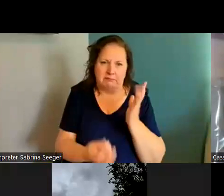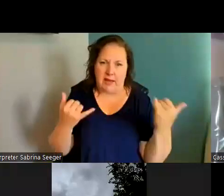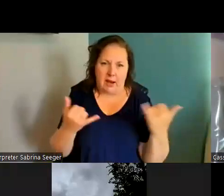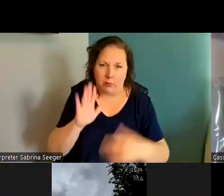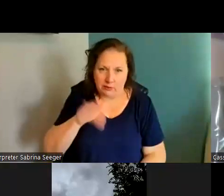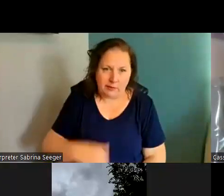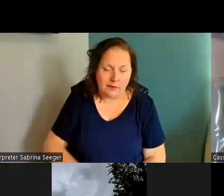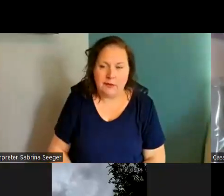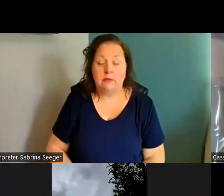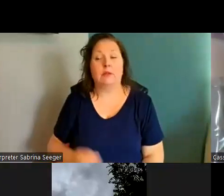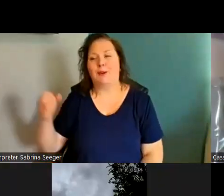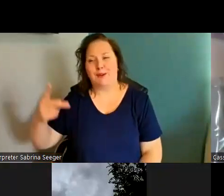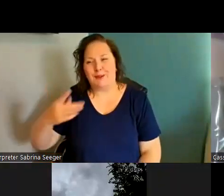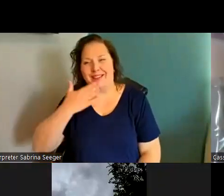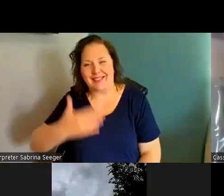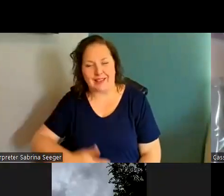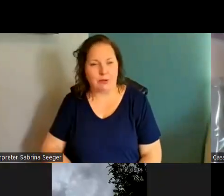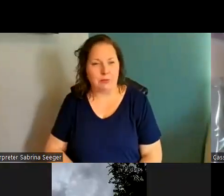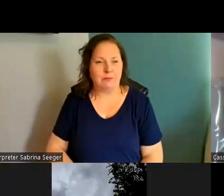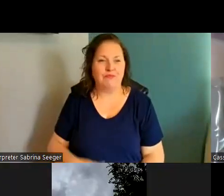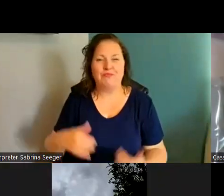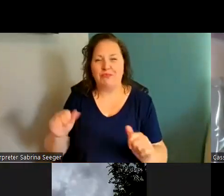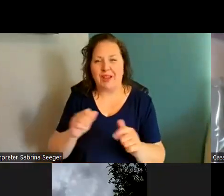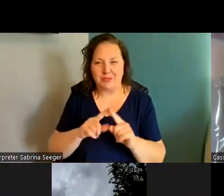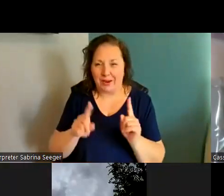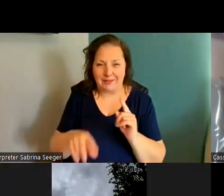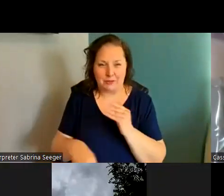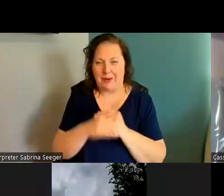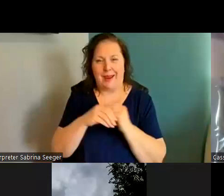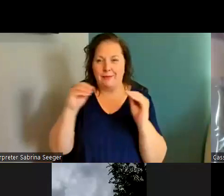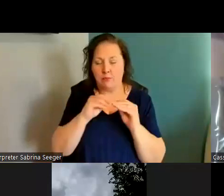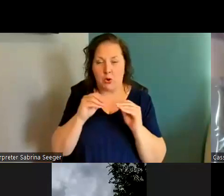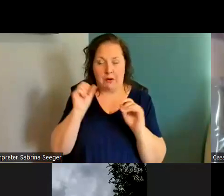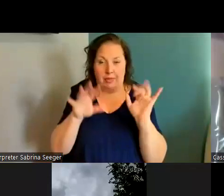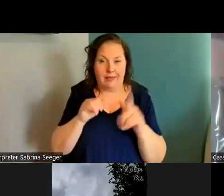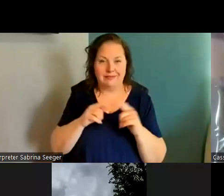thank you. I'll try not to throw any that we haven't actually sent you.